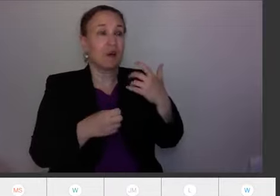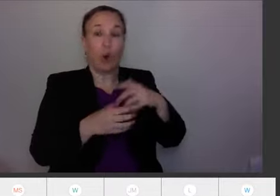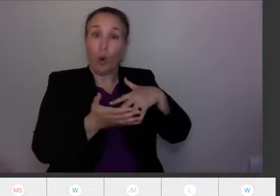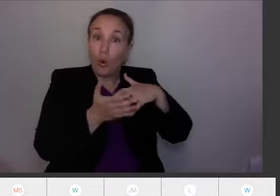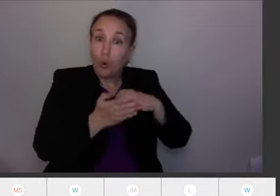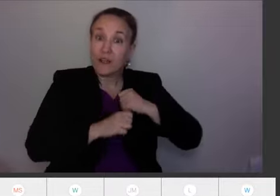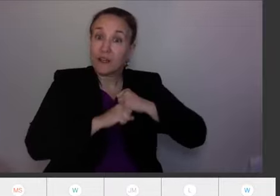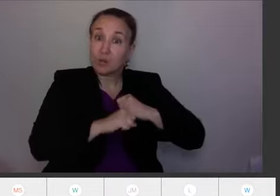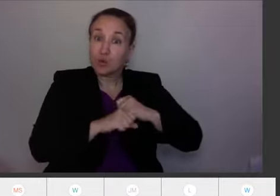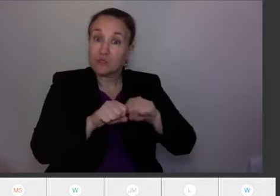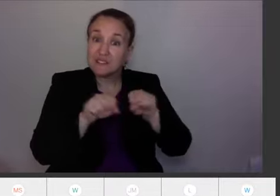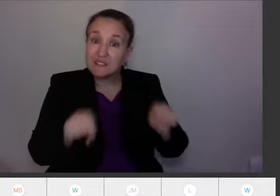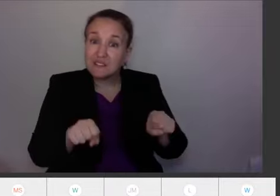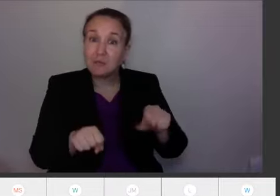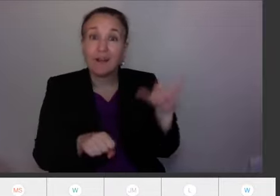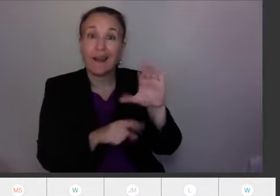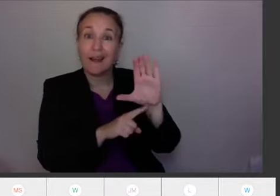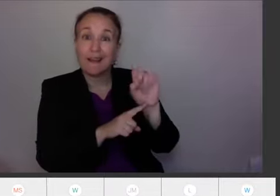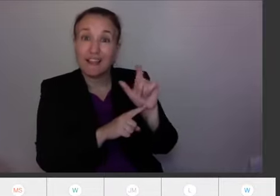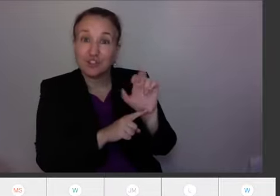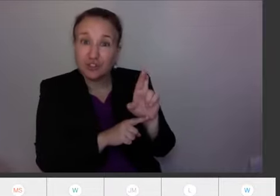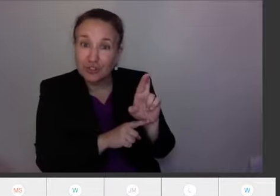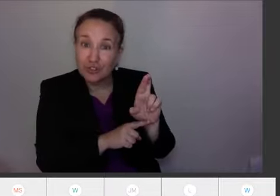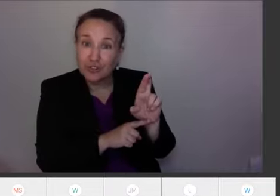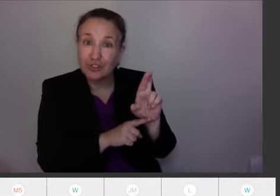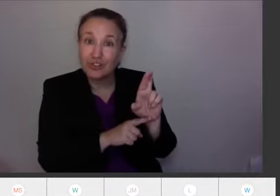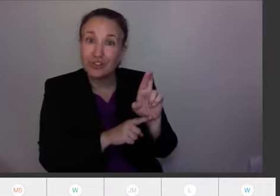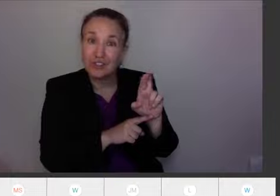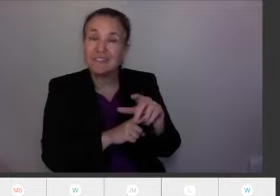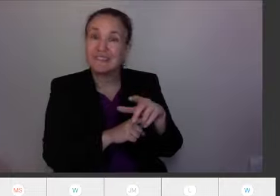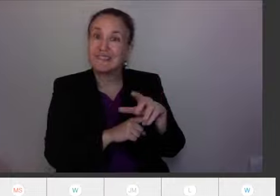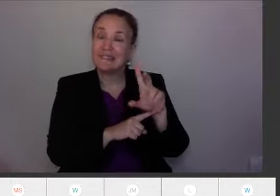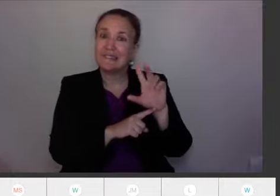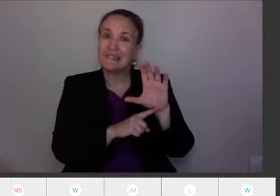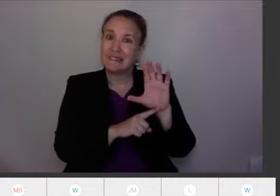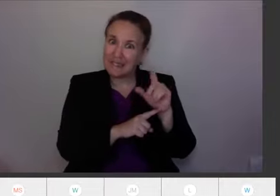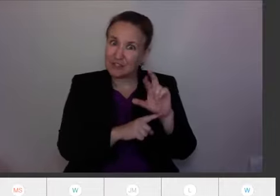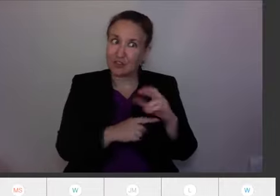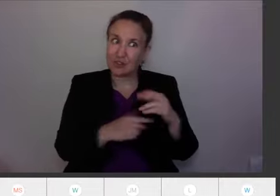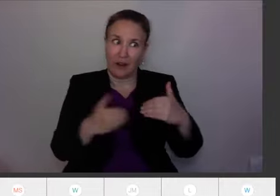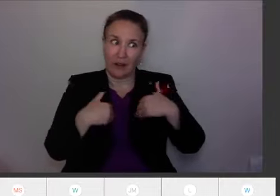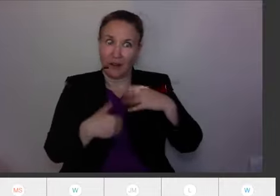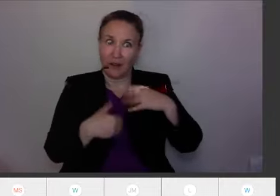such as a cancer active cancer diagnosis those would be examples of conditions